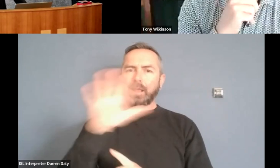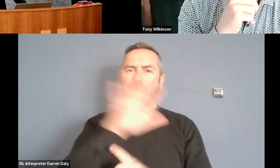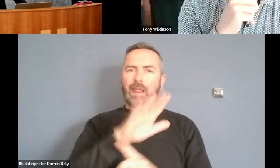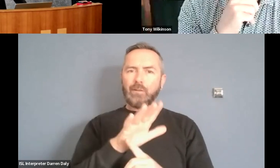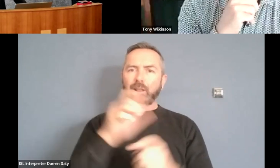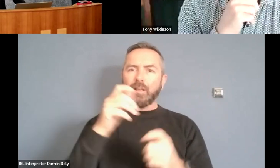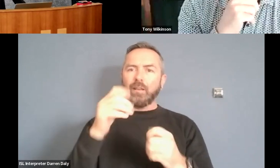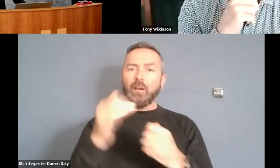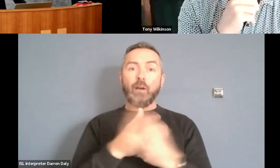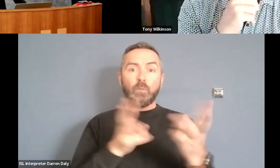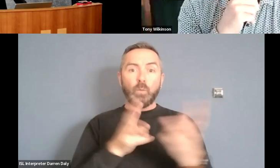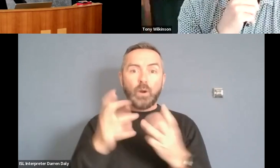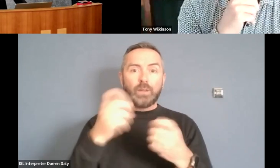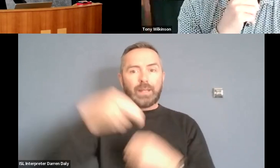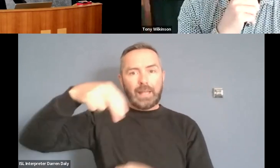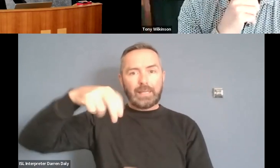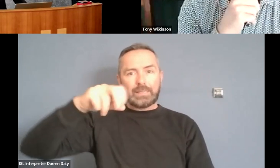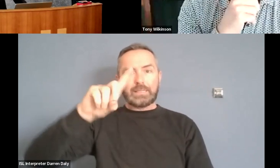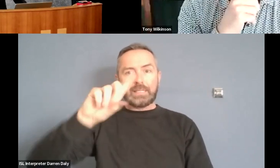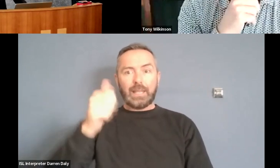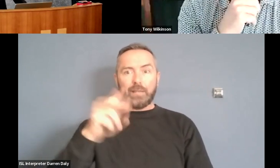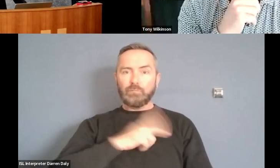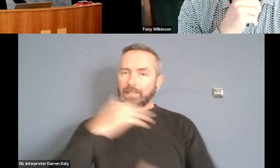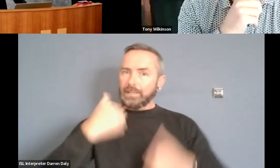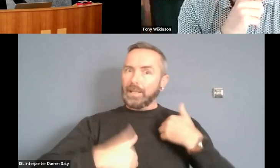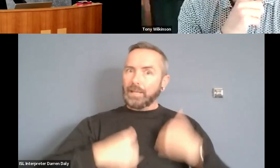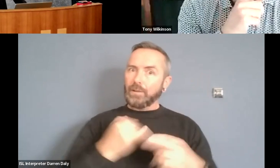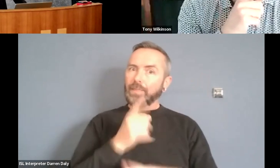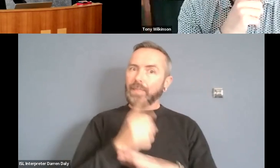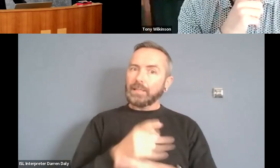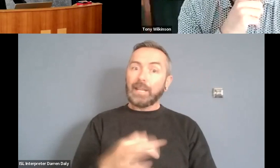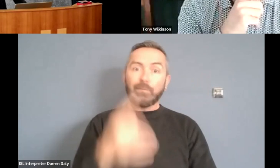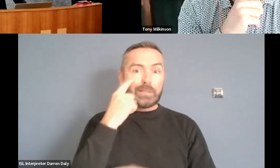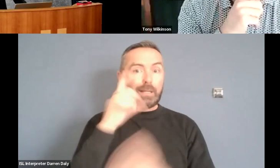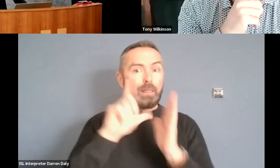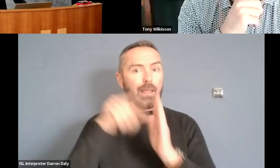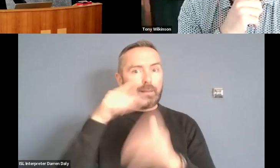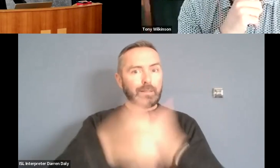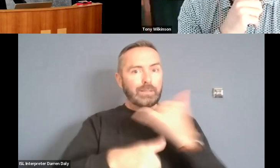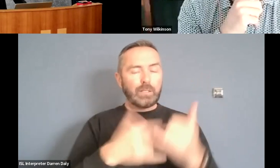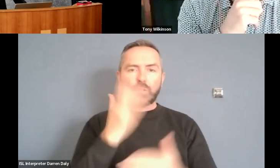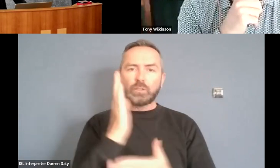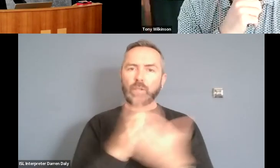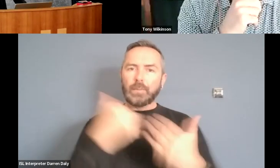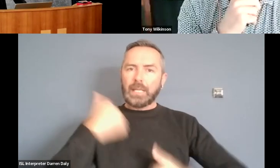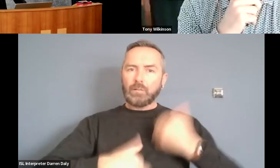particularly interested in, so if you keep an eye out later in the year we'll have some interesting reports out on that.